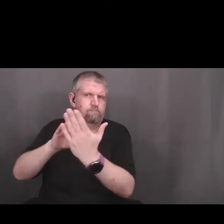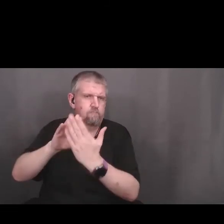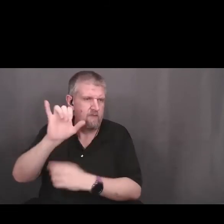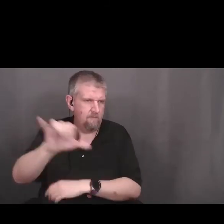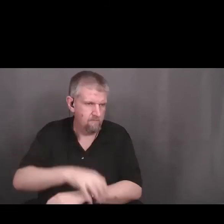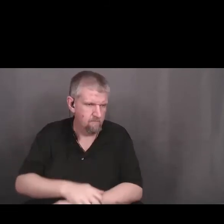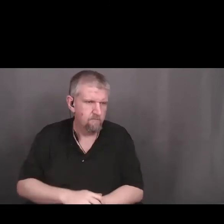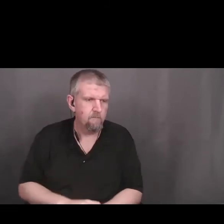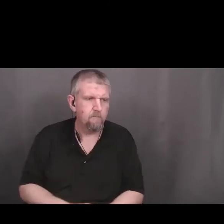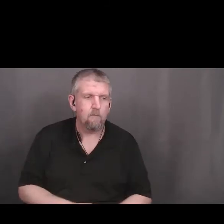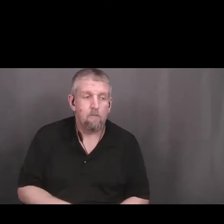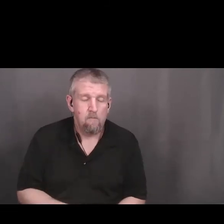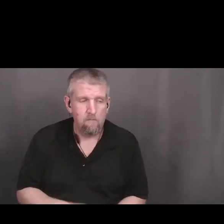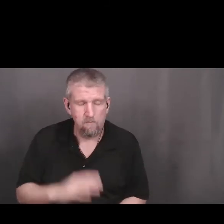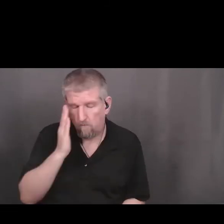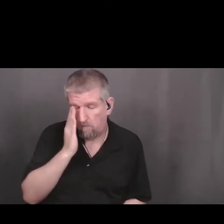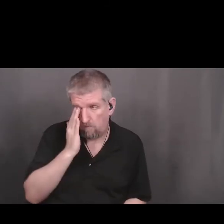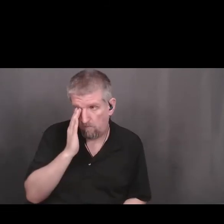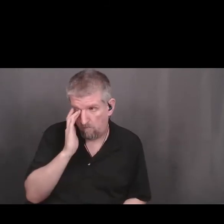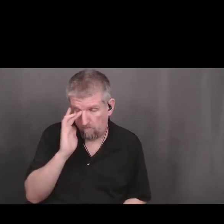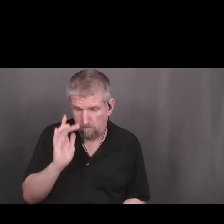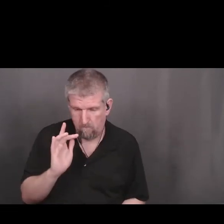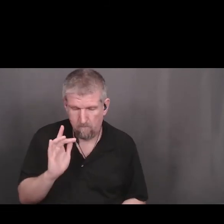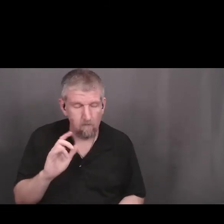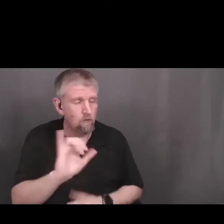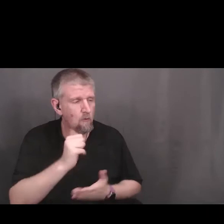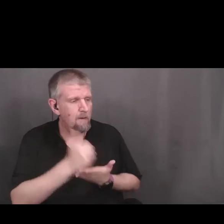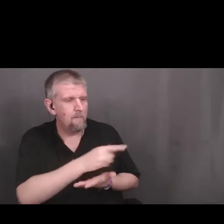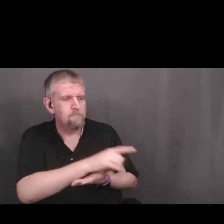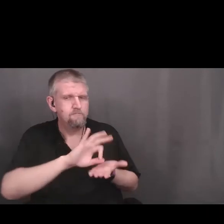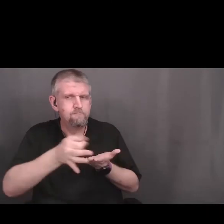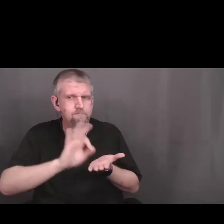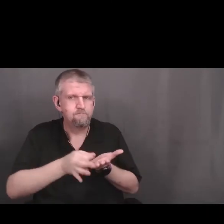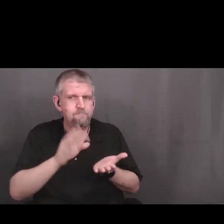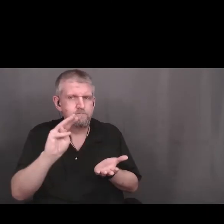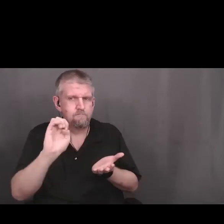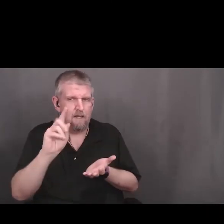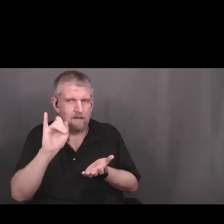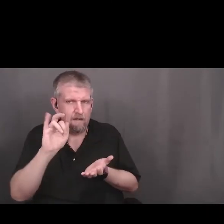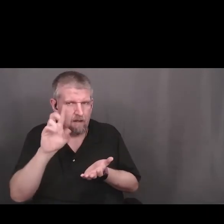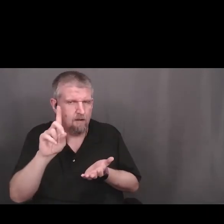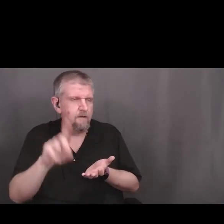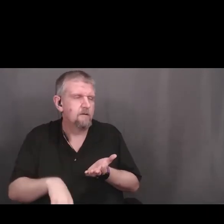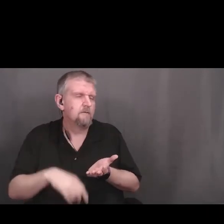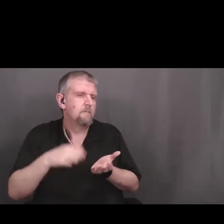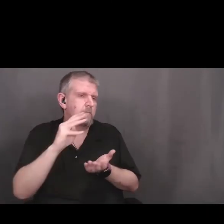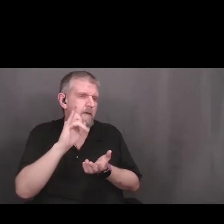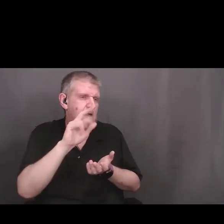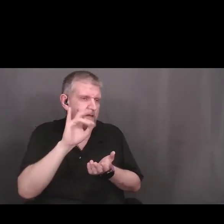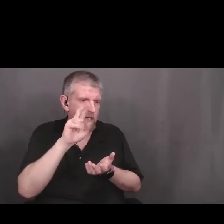So, we can also assist with Medicaid and Medicare services that create barriers to employment. We can help you understand how work impacts the waivers